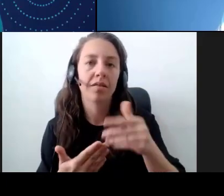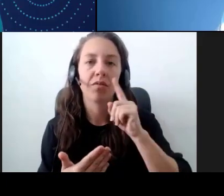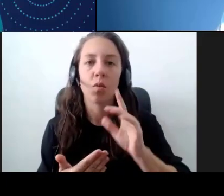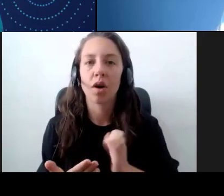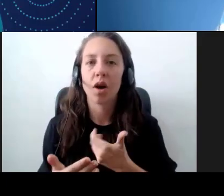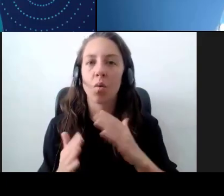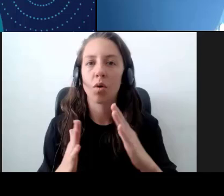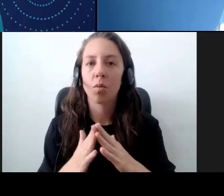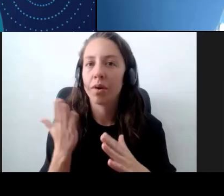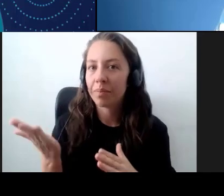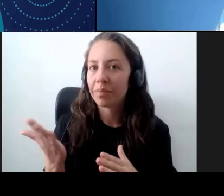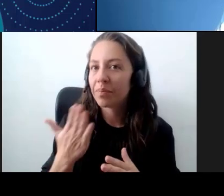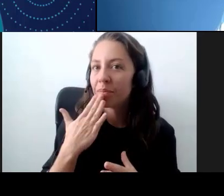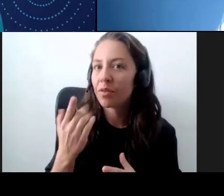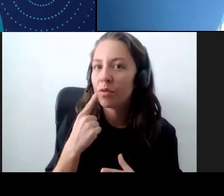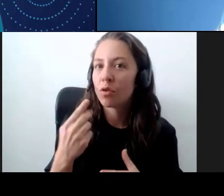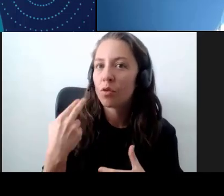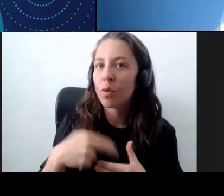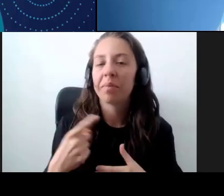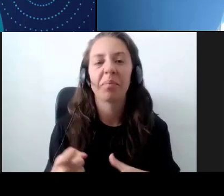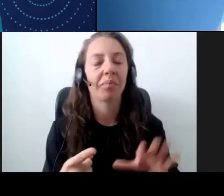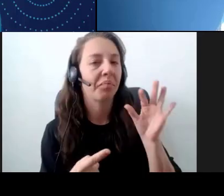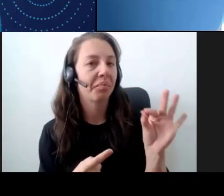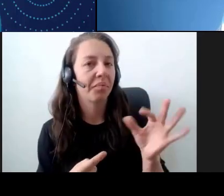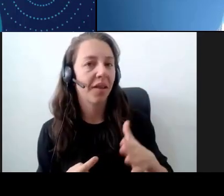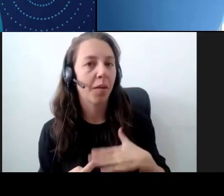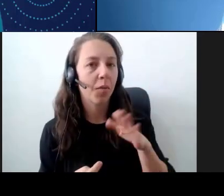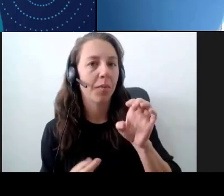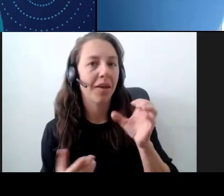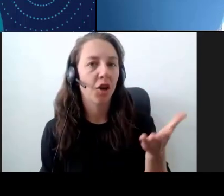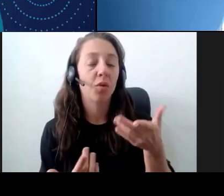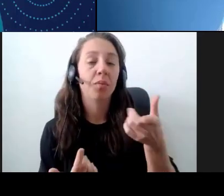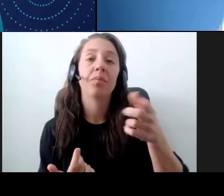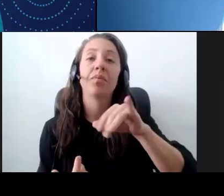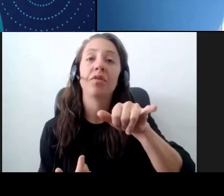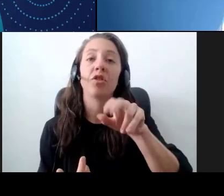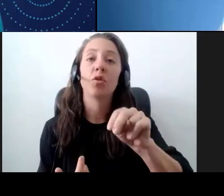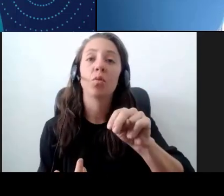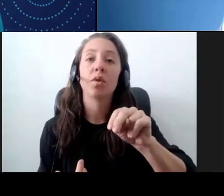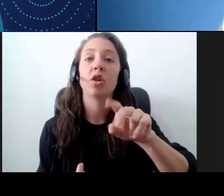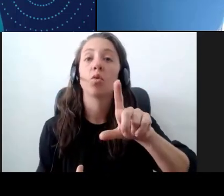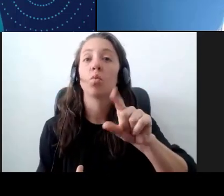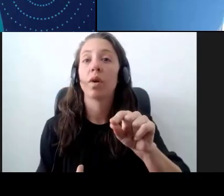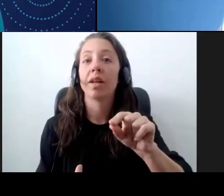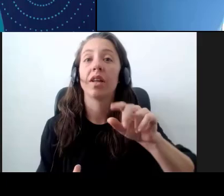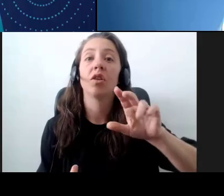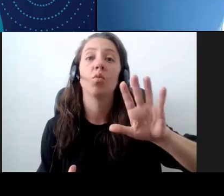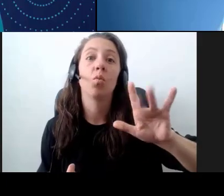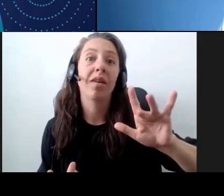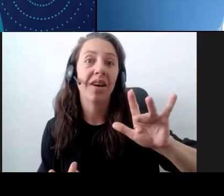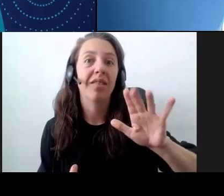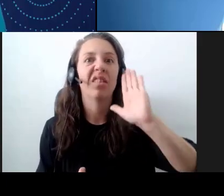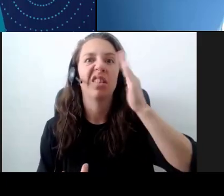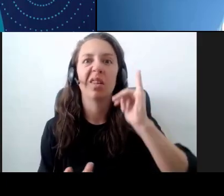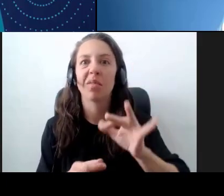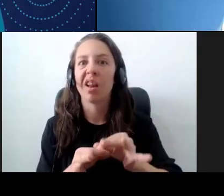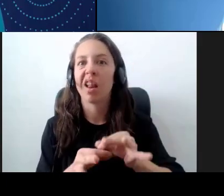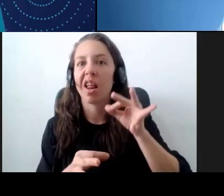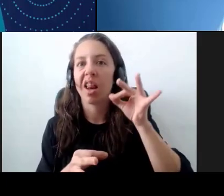Megan Columbus Hi Cynthia. I'm happy to be here. Cynthia Dwyer January 2025 seems so far away. But knowing what changes are coming